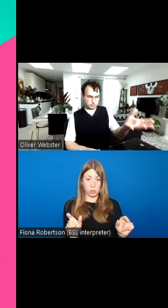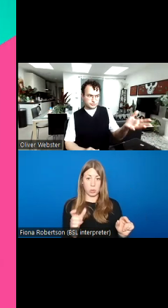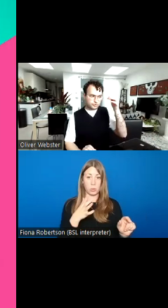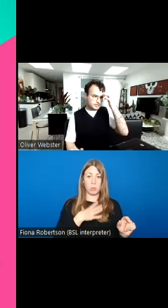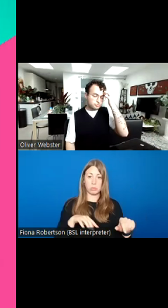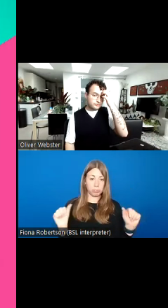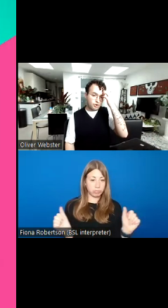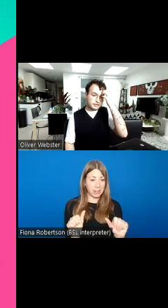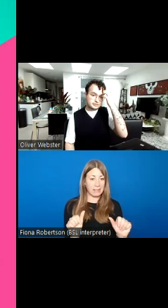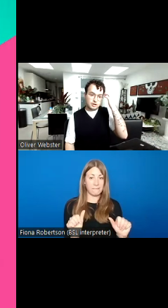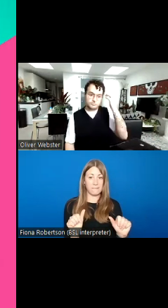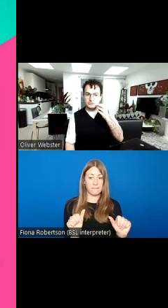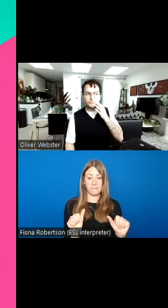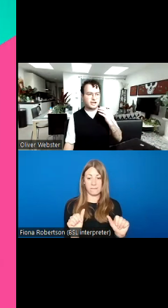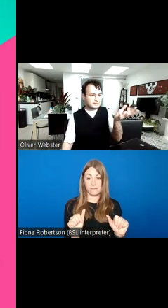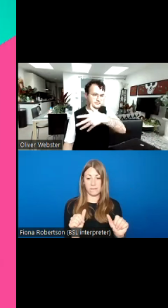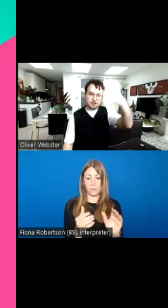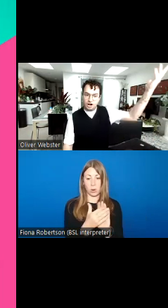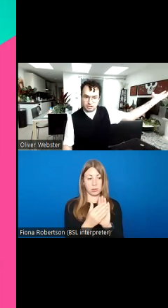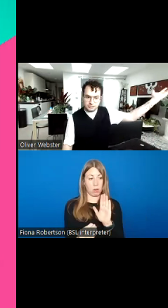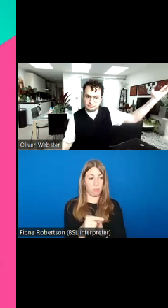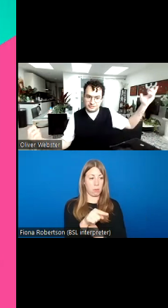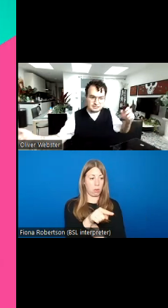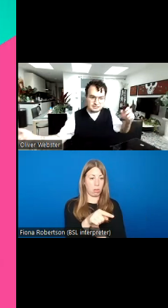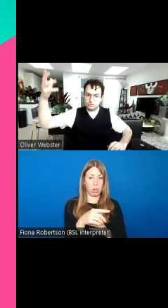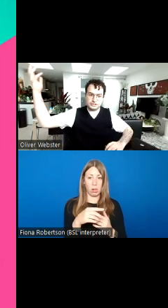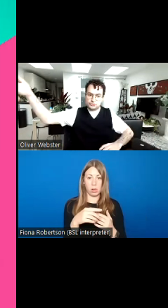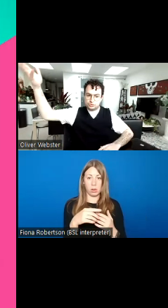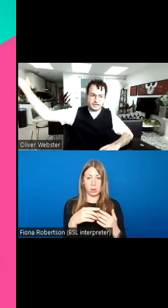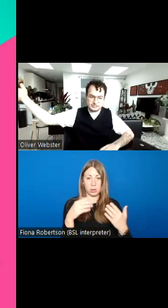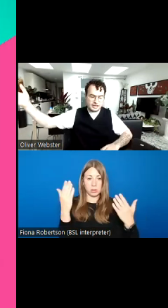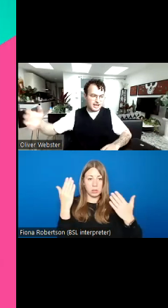On screen, we've got an example where it's dark, there's the noise of crickets,